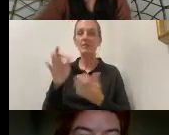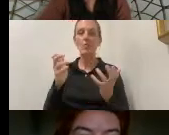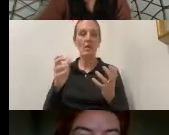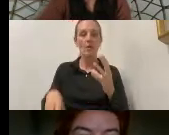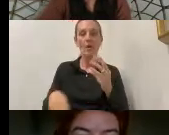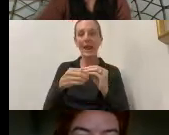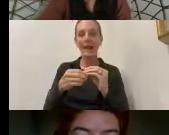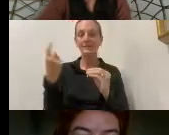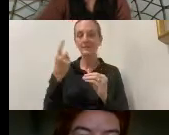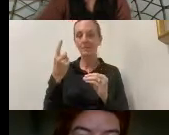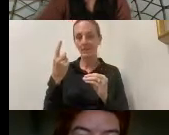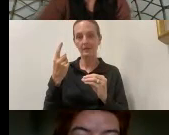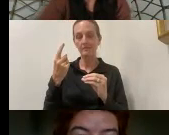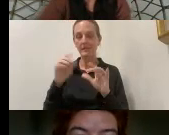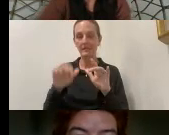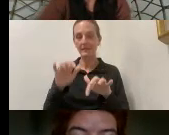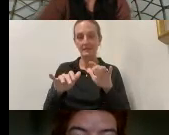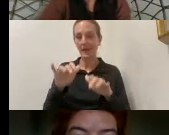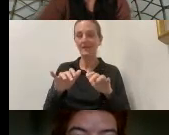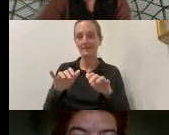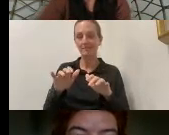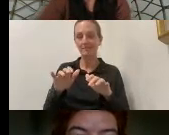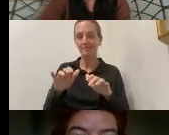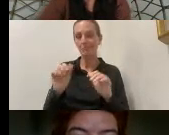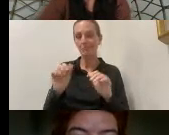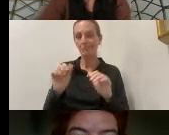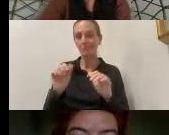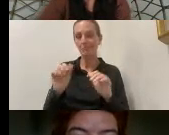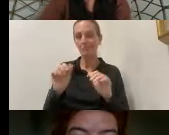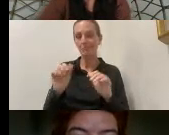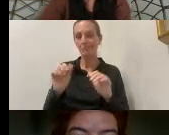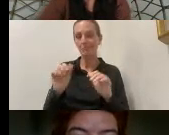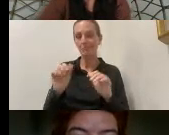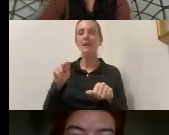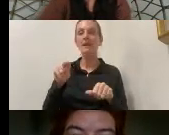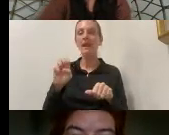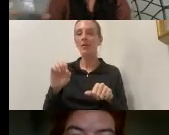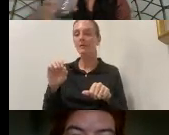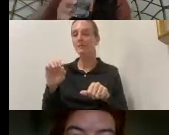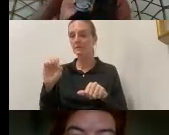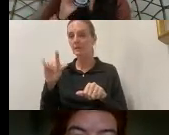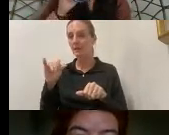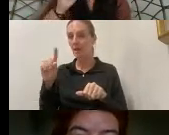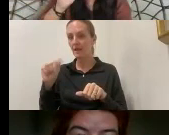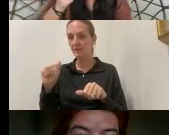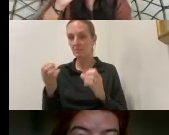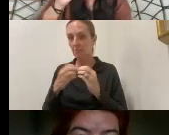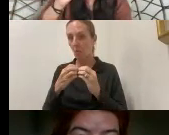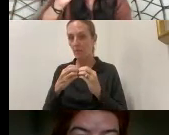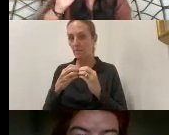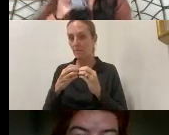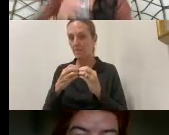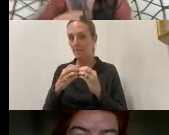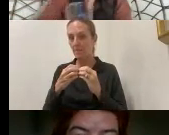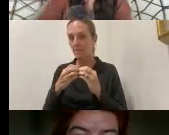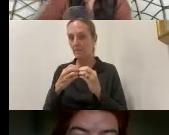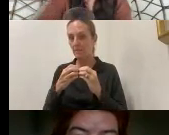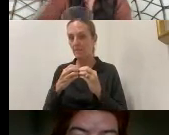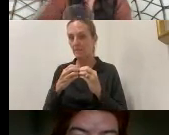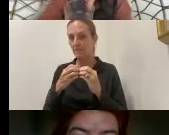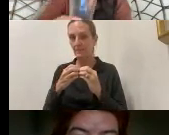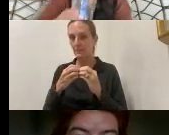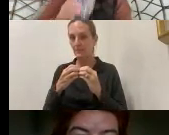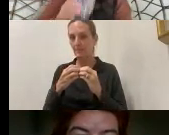Terrance and Eliza do you have anything else to add?